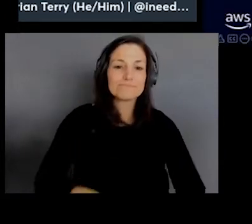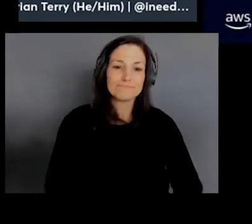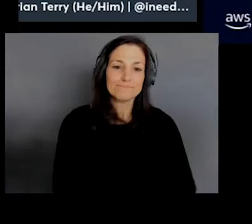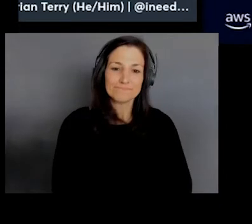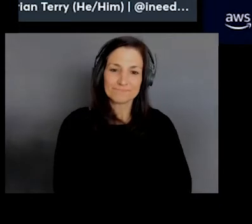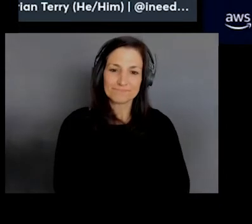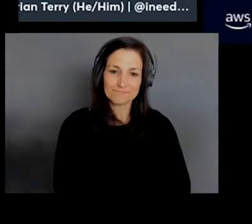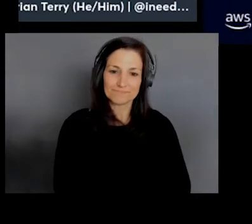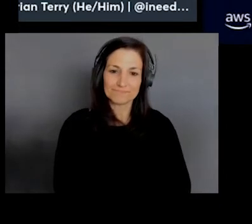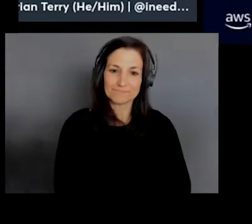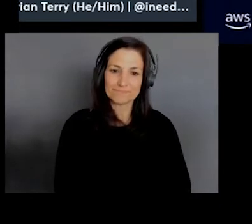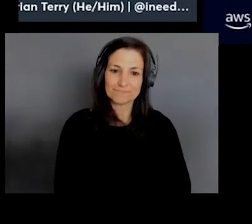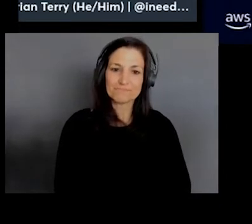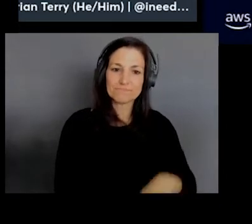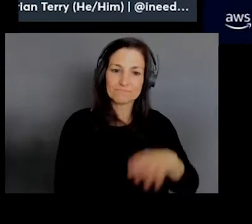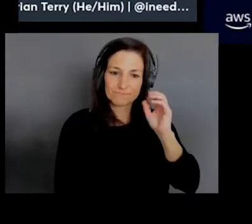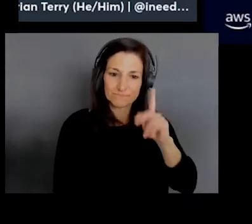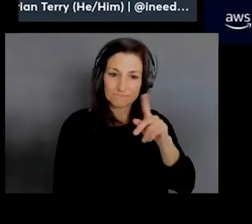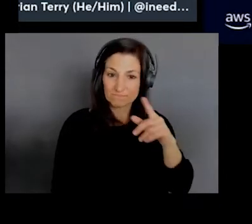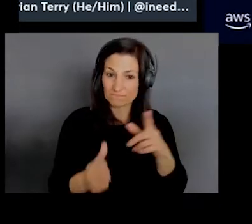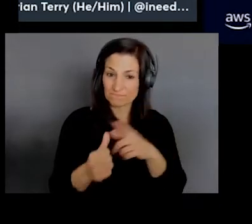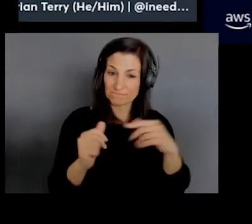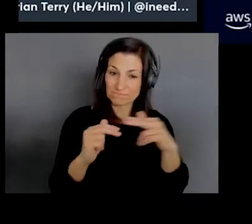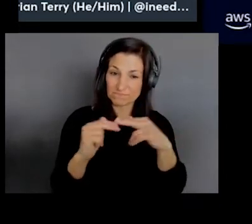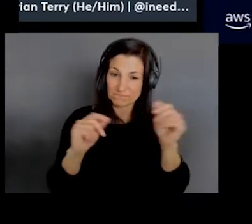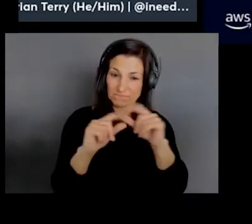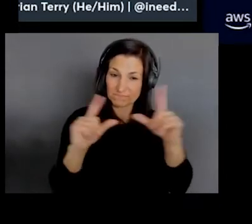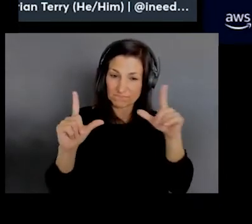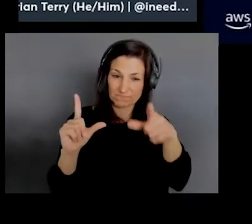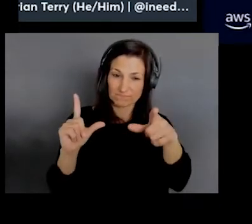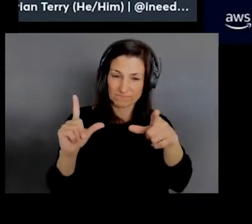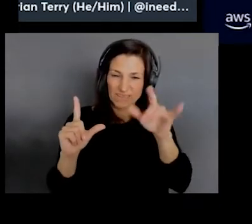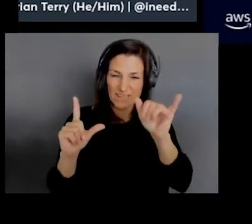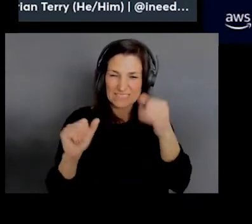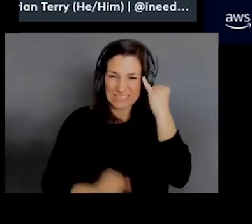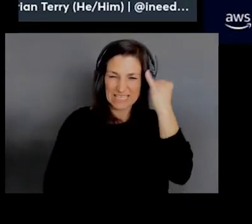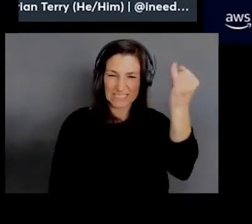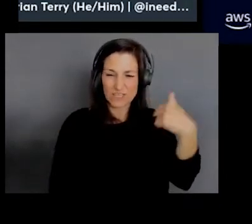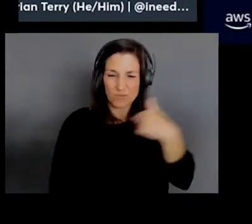All right, so, if we look at this, this is the basic idea of what we're trying to accomplish here. Like I'd mentioned,